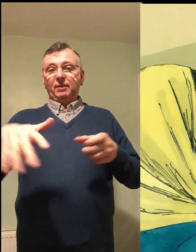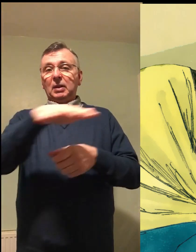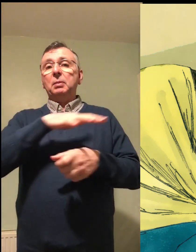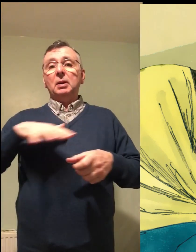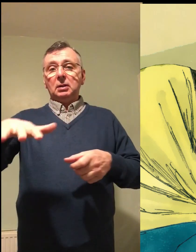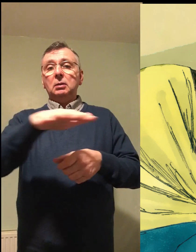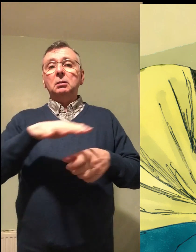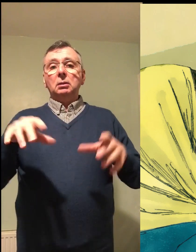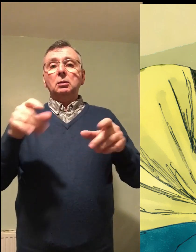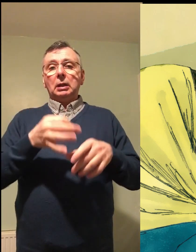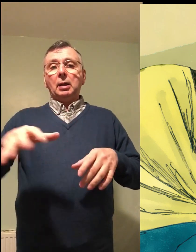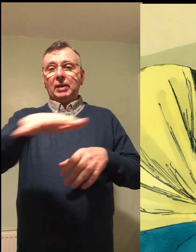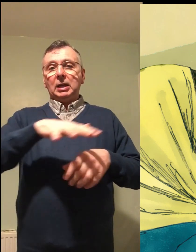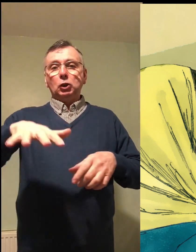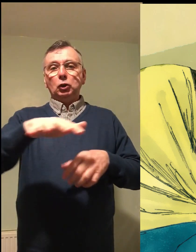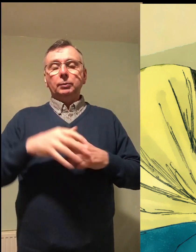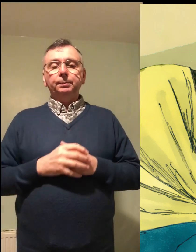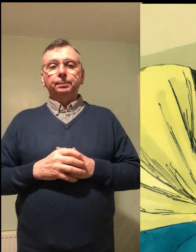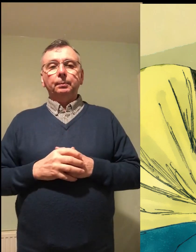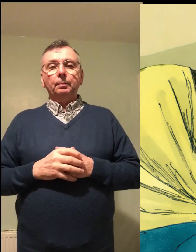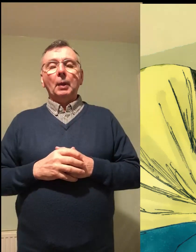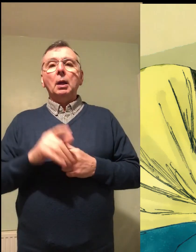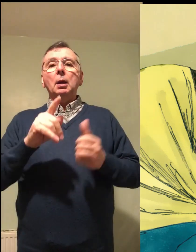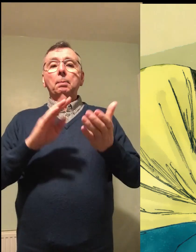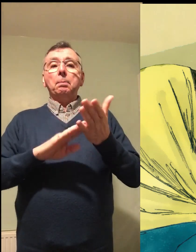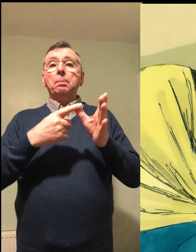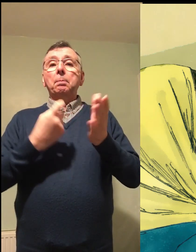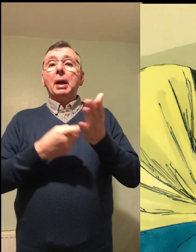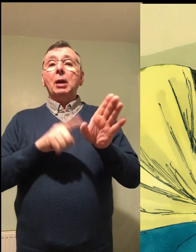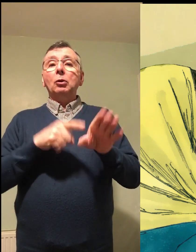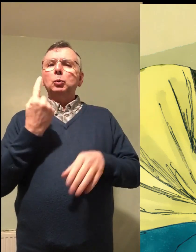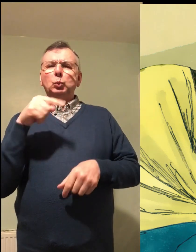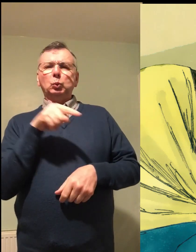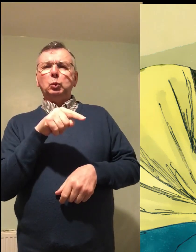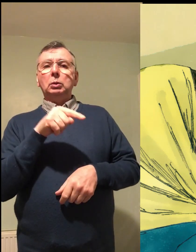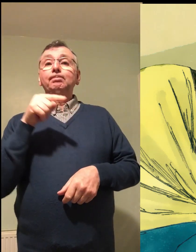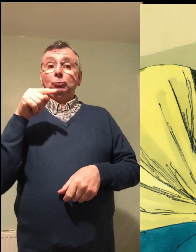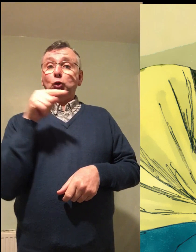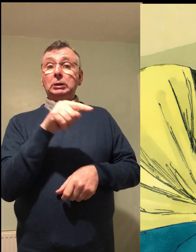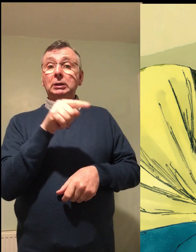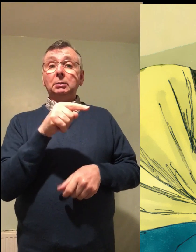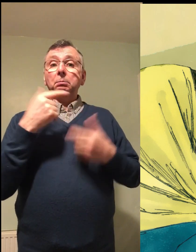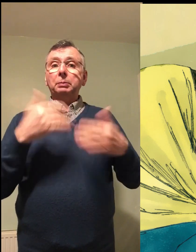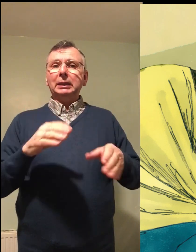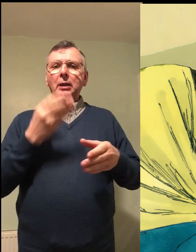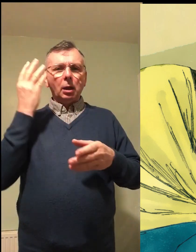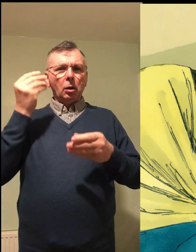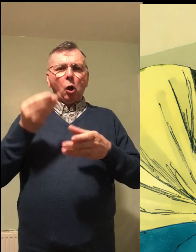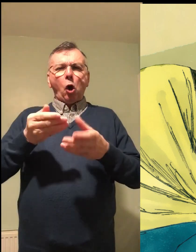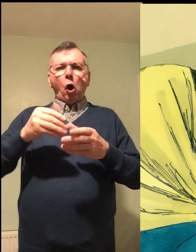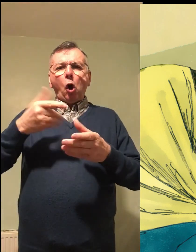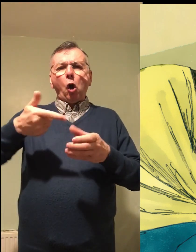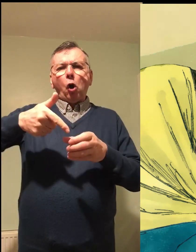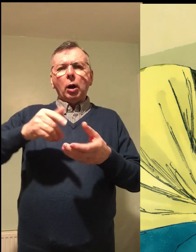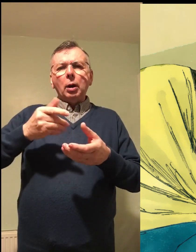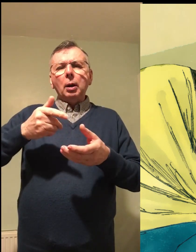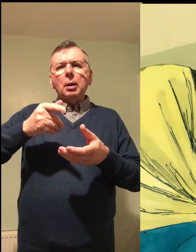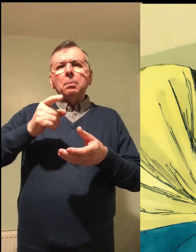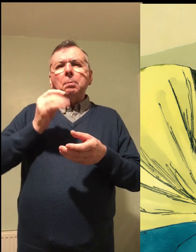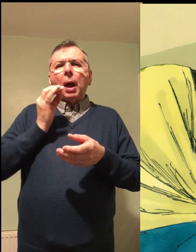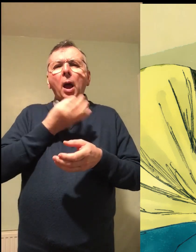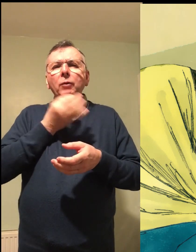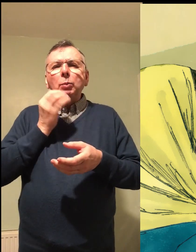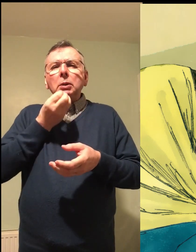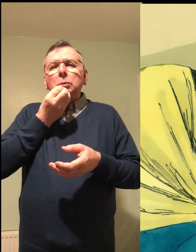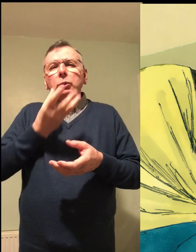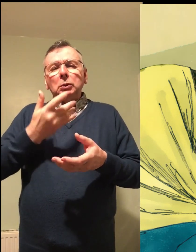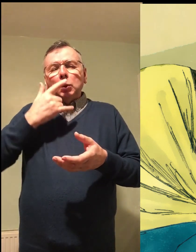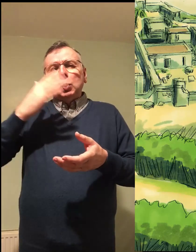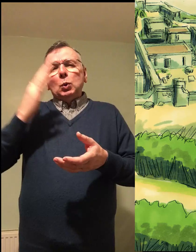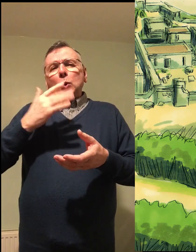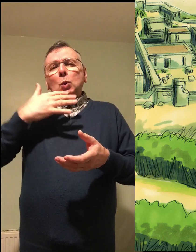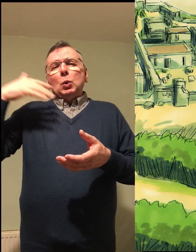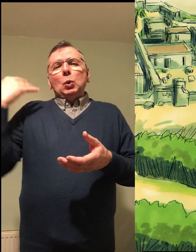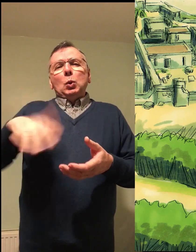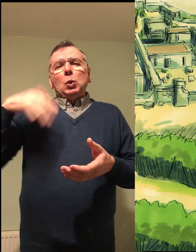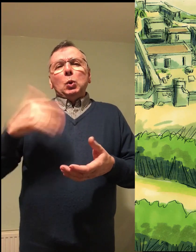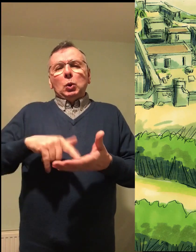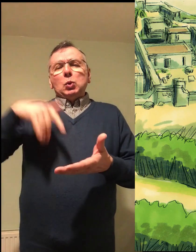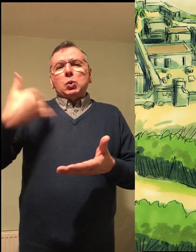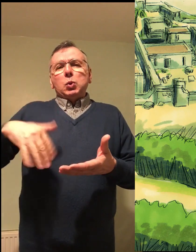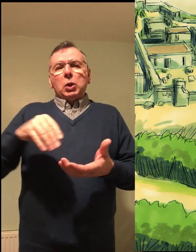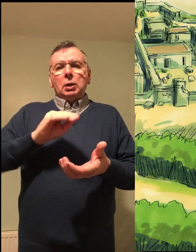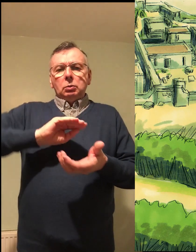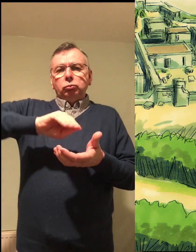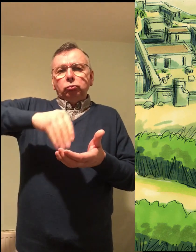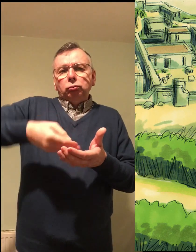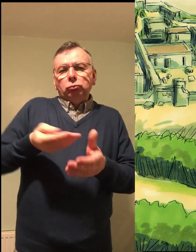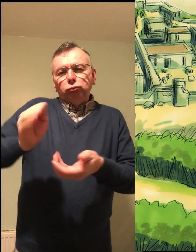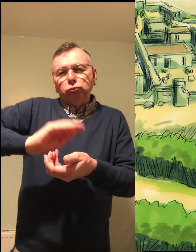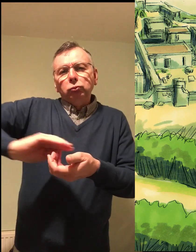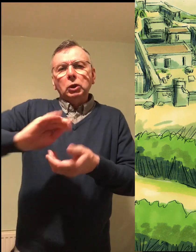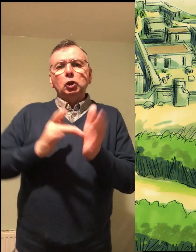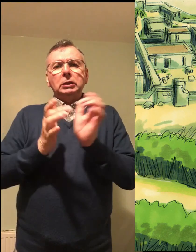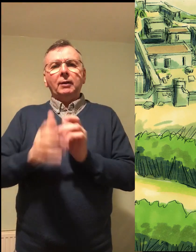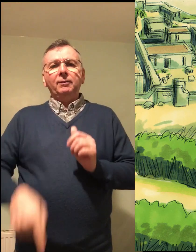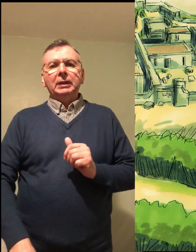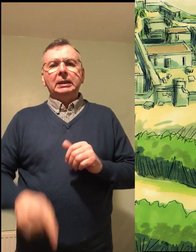Martha. (This Mary, was the same one who poured expensive perfume on the Lord and wiped his